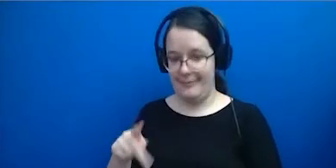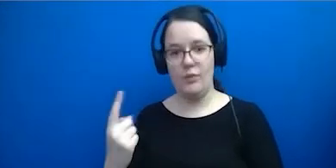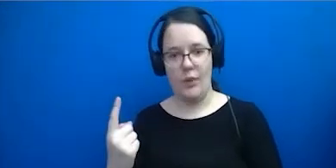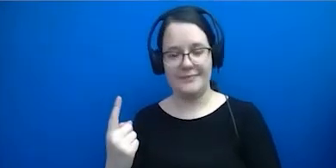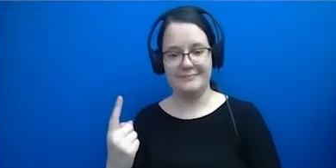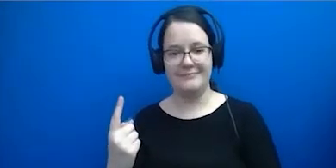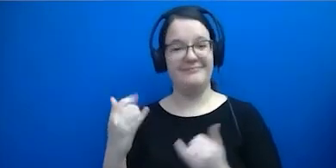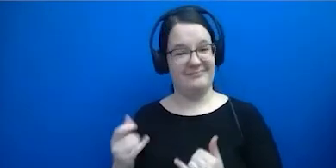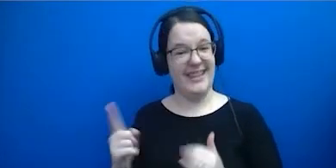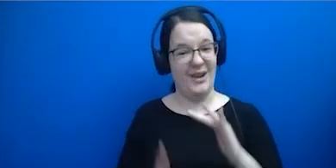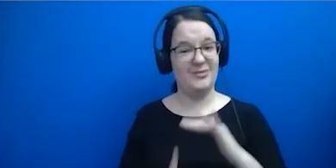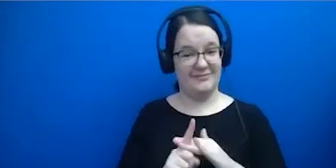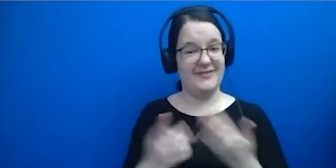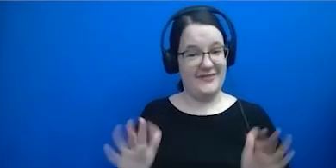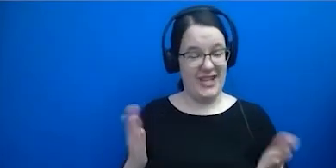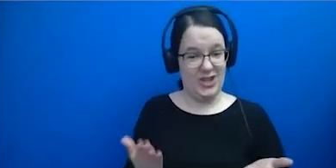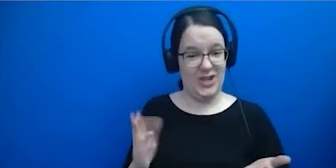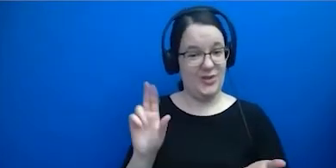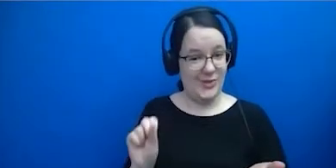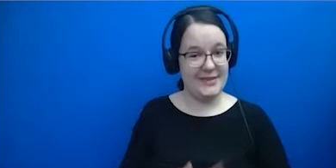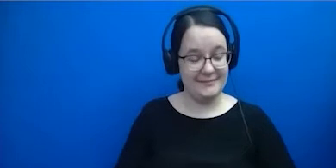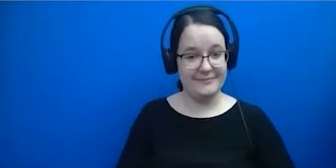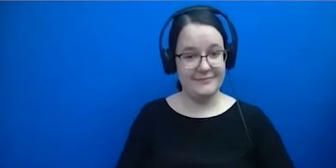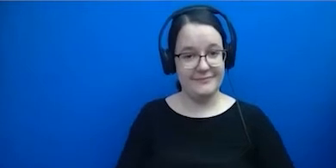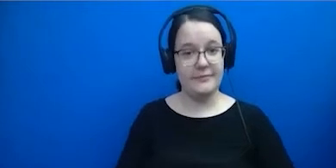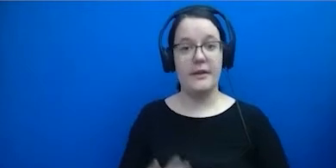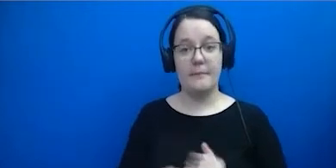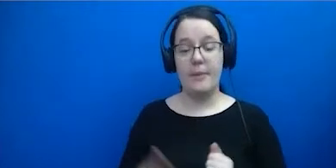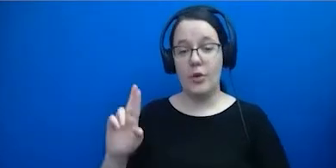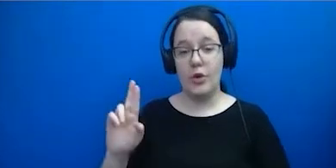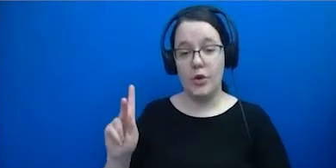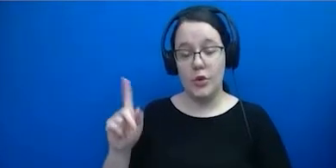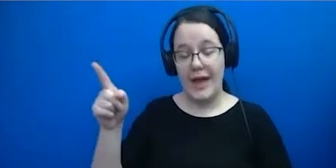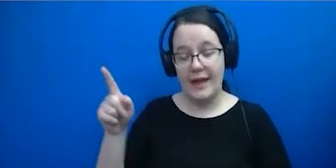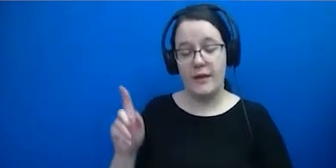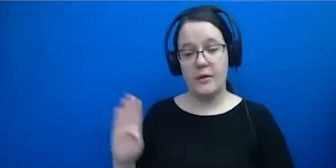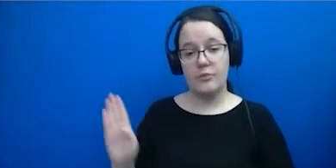in the united states both the united kingdom and the brazil variant there's evidence that